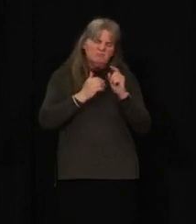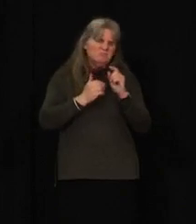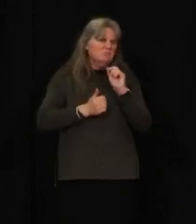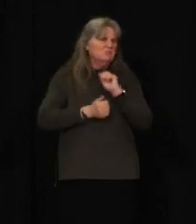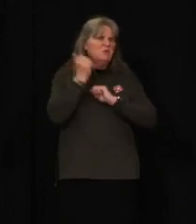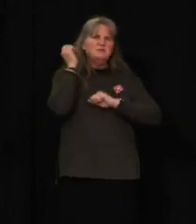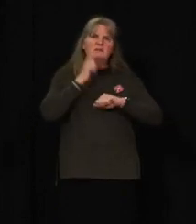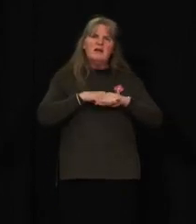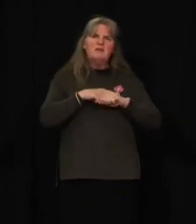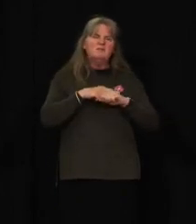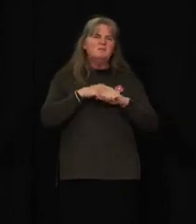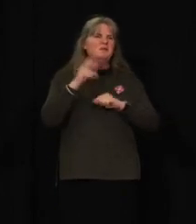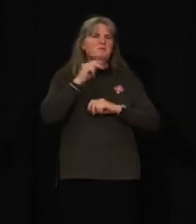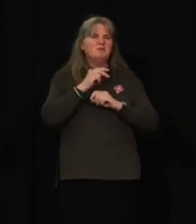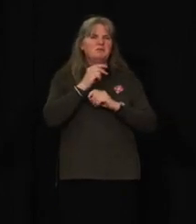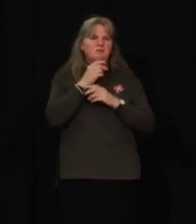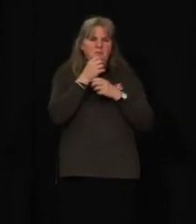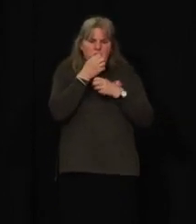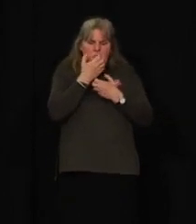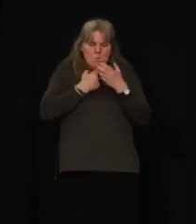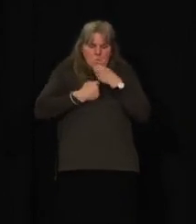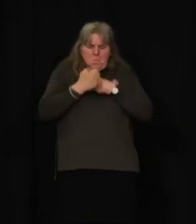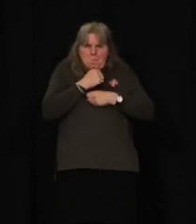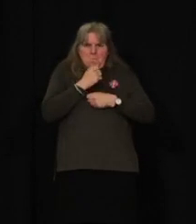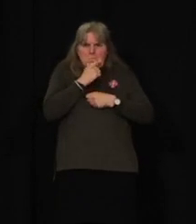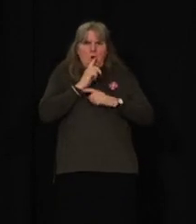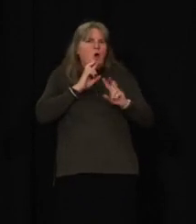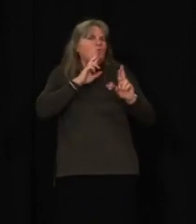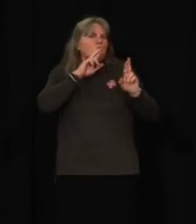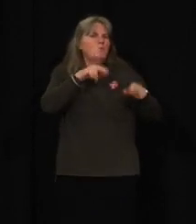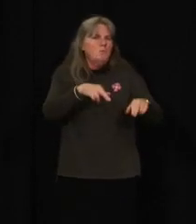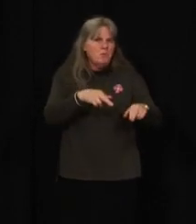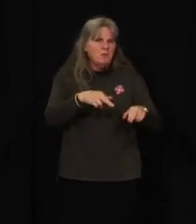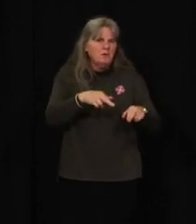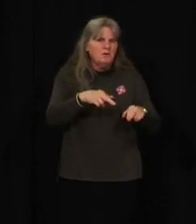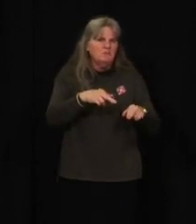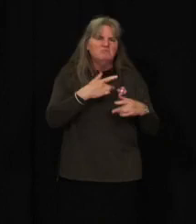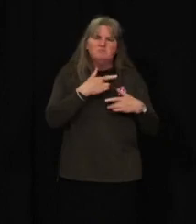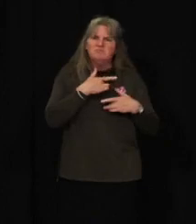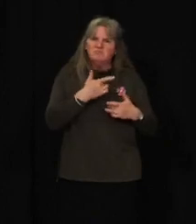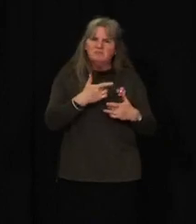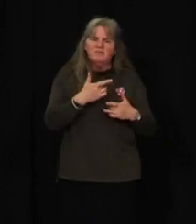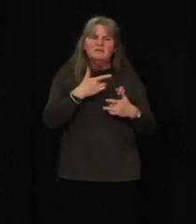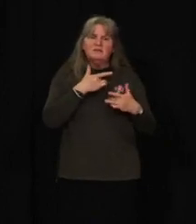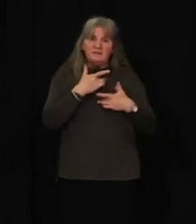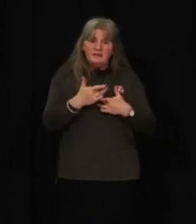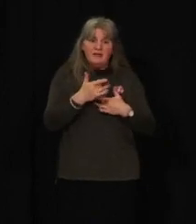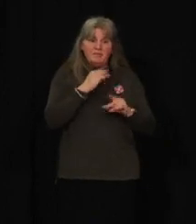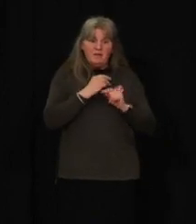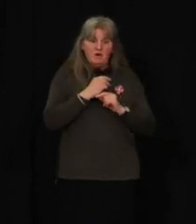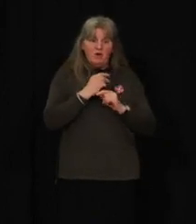underreported anyway. So we only would know about a fraction that would actually be